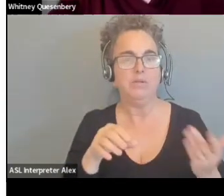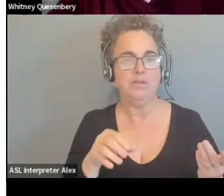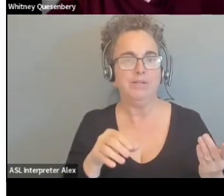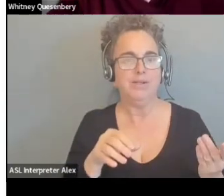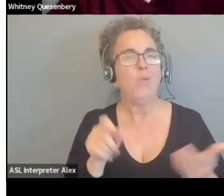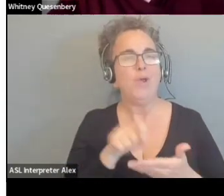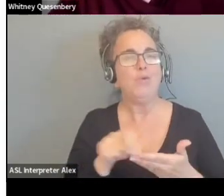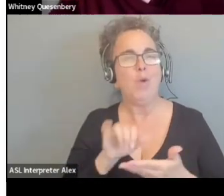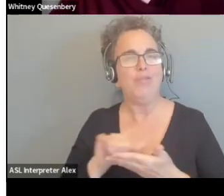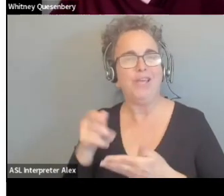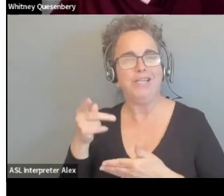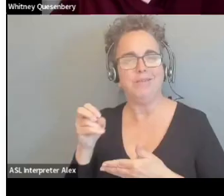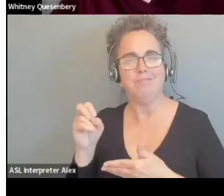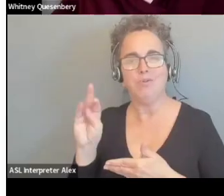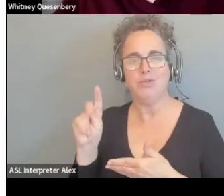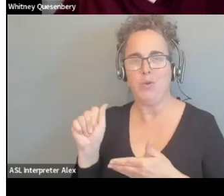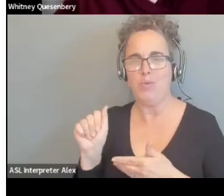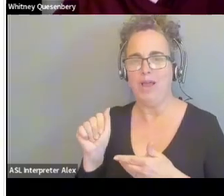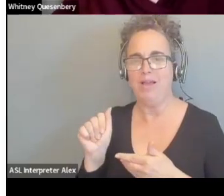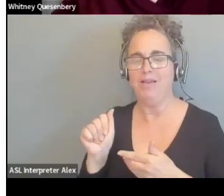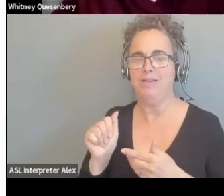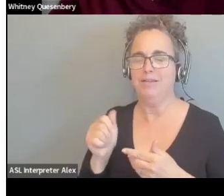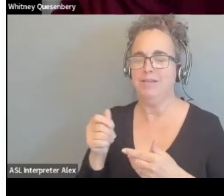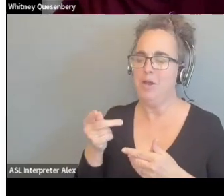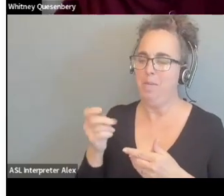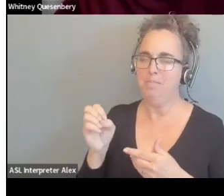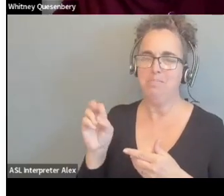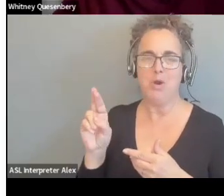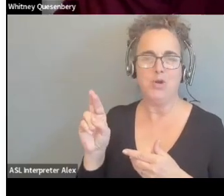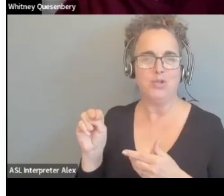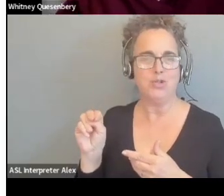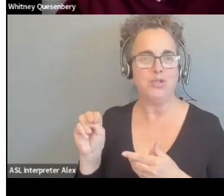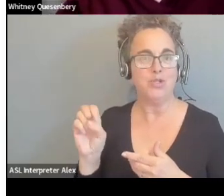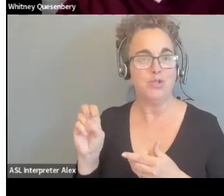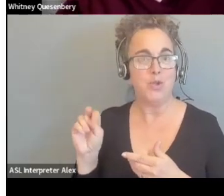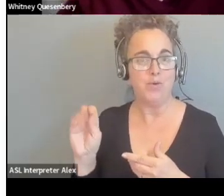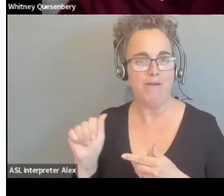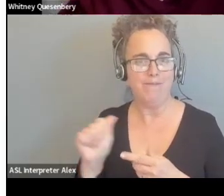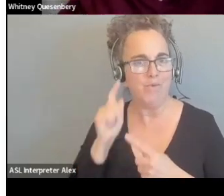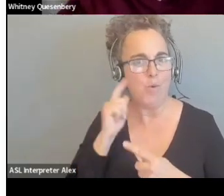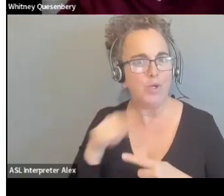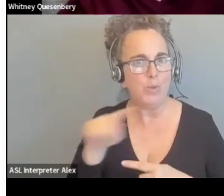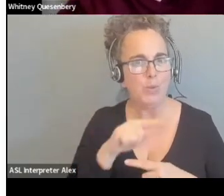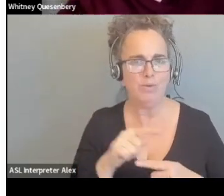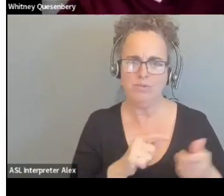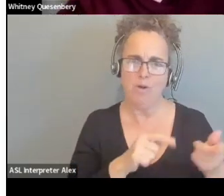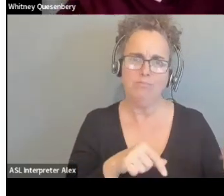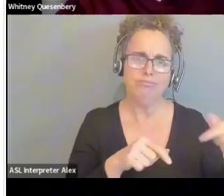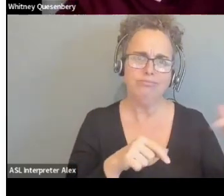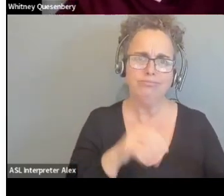They're a, they're a starting point where you can say, here's 8, let's think about them, let's learn about them a little bit.